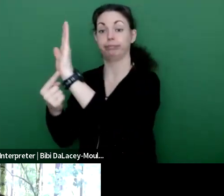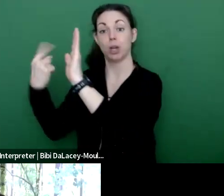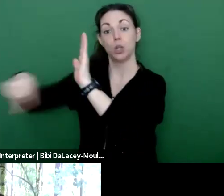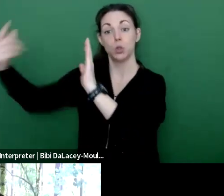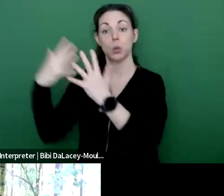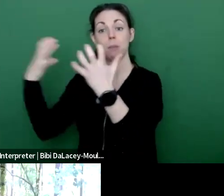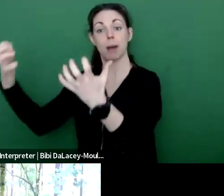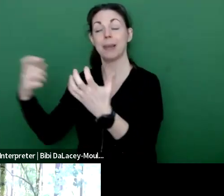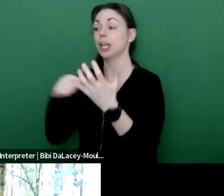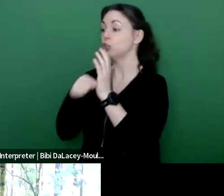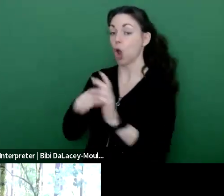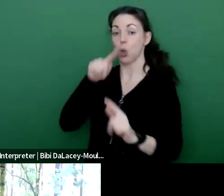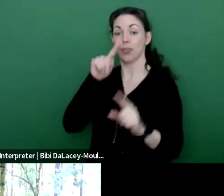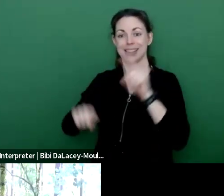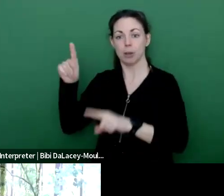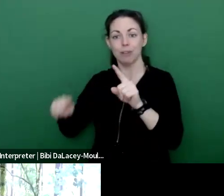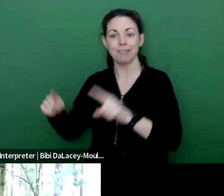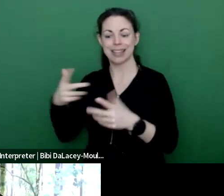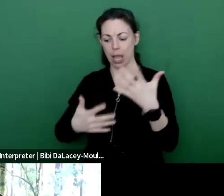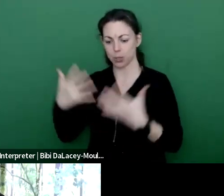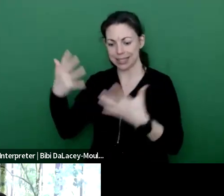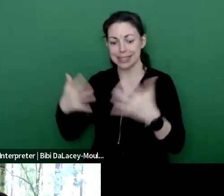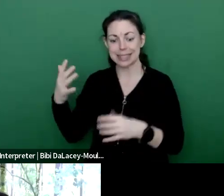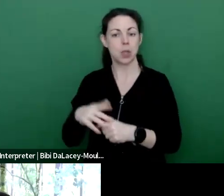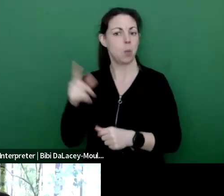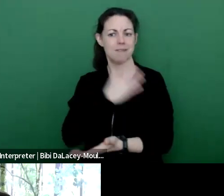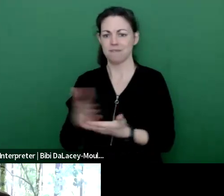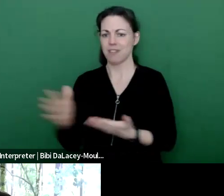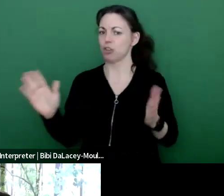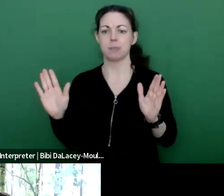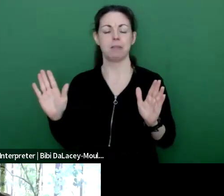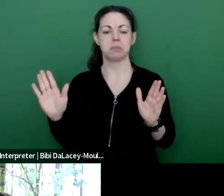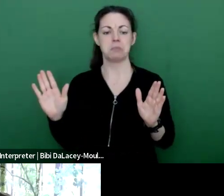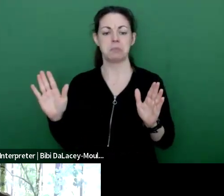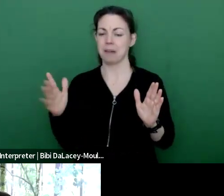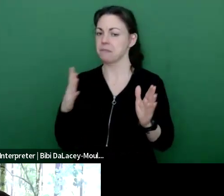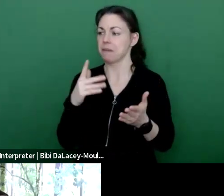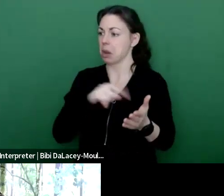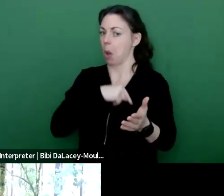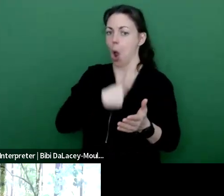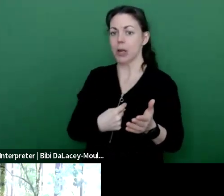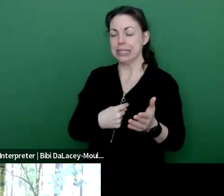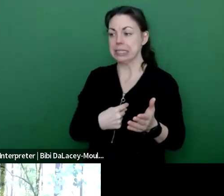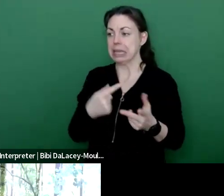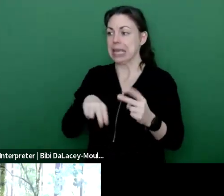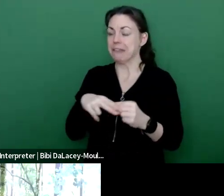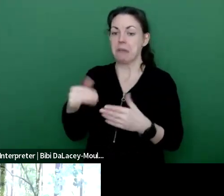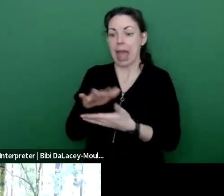statistics. We are transparent. We will tell anybody where we are and where we're, we're not doing well. But the report also has a lot of